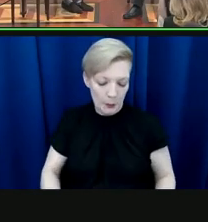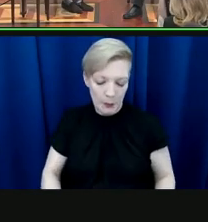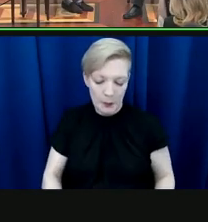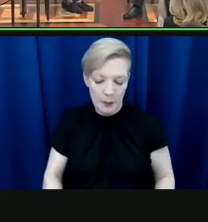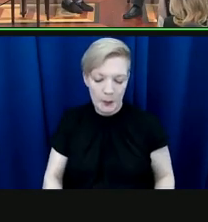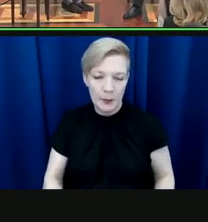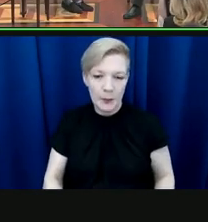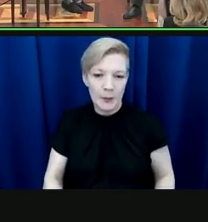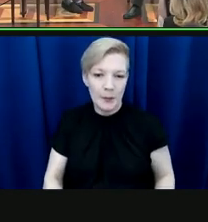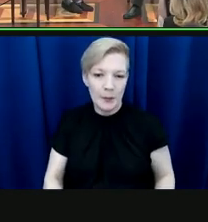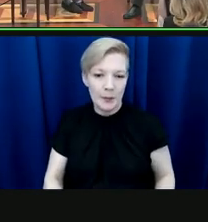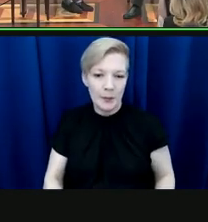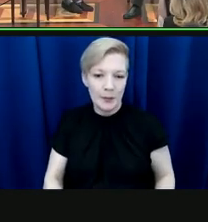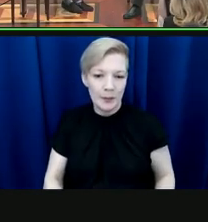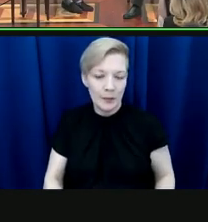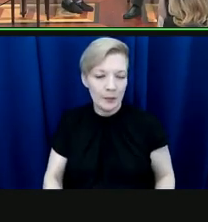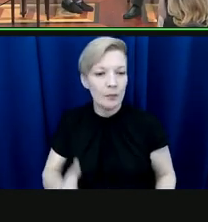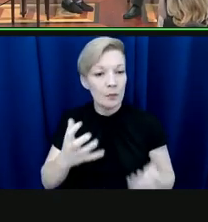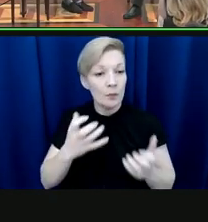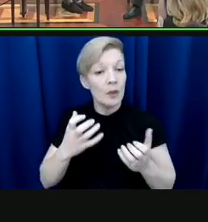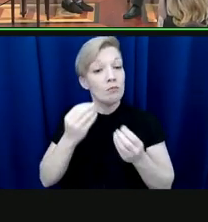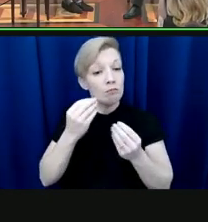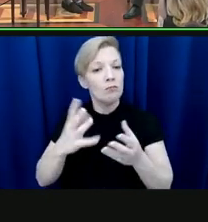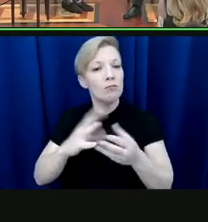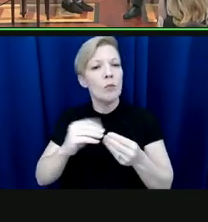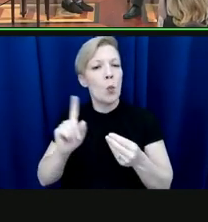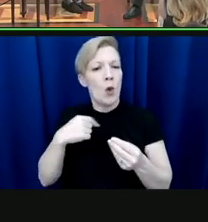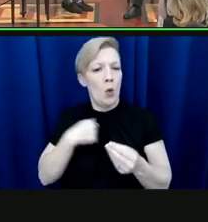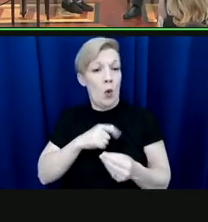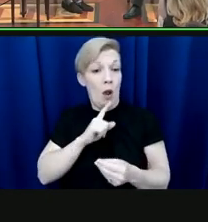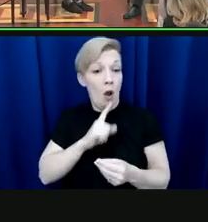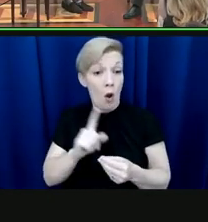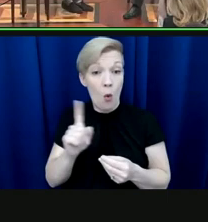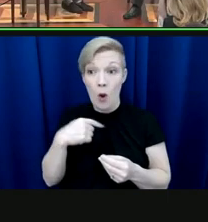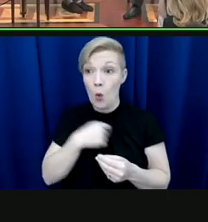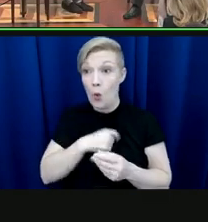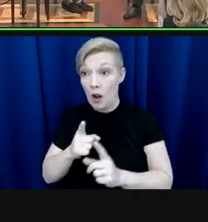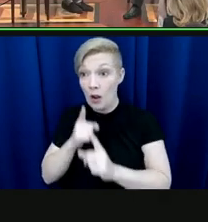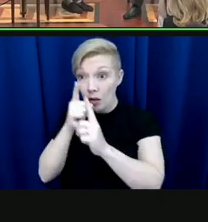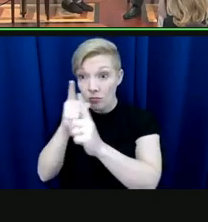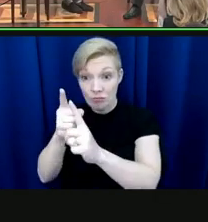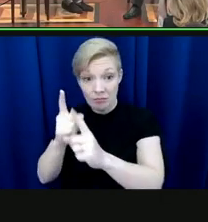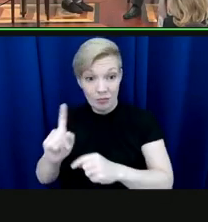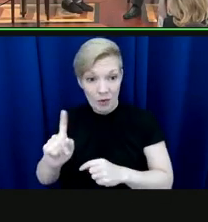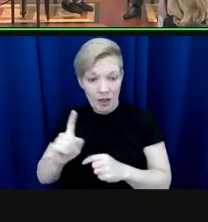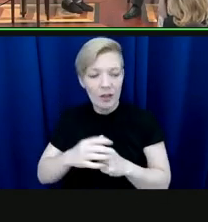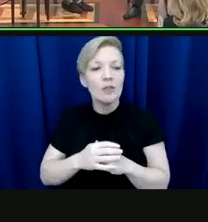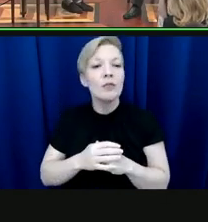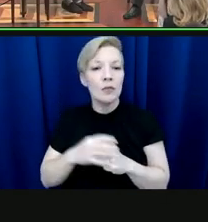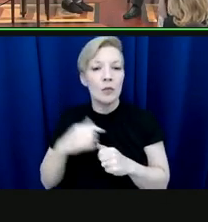about where we are and where we're headed. Number one is where we are is broadcasting live from the White House today.